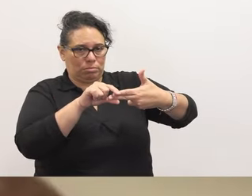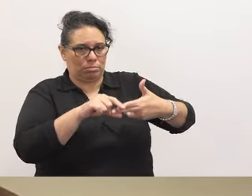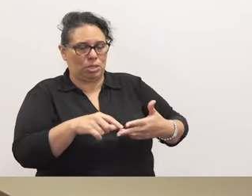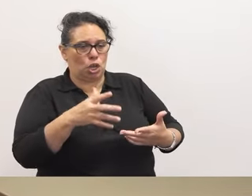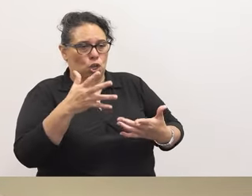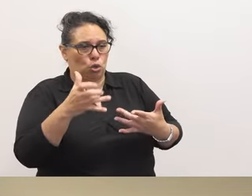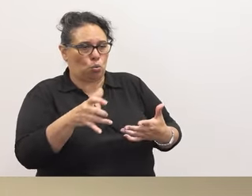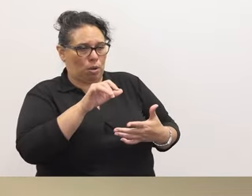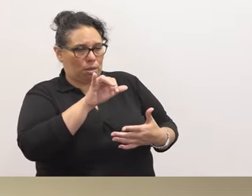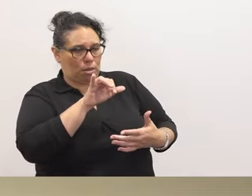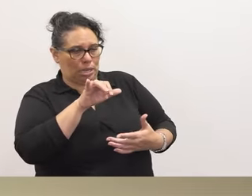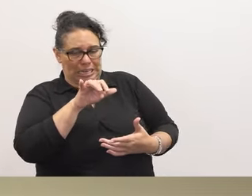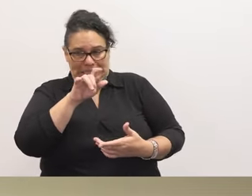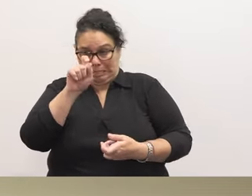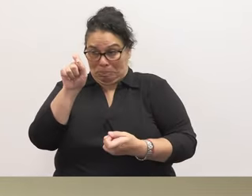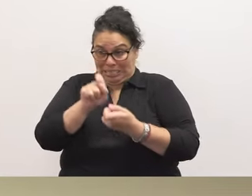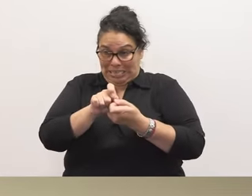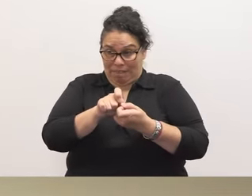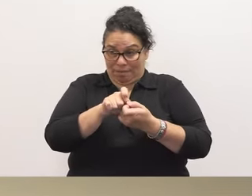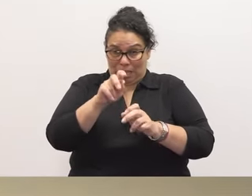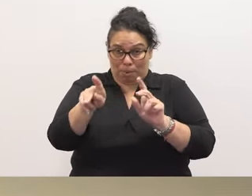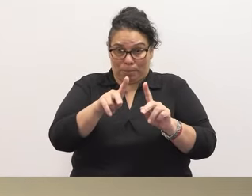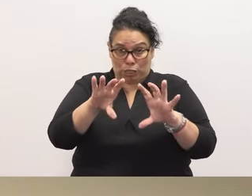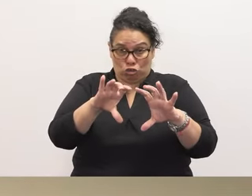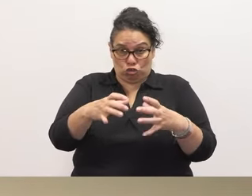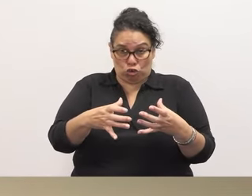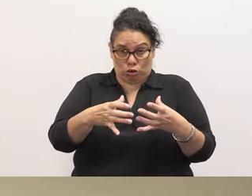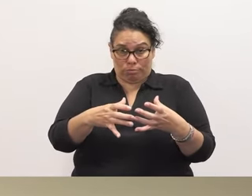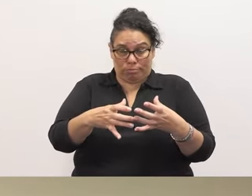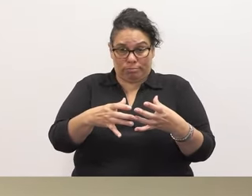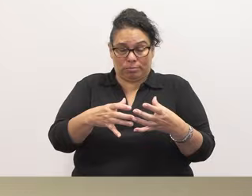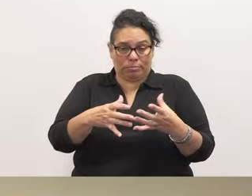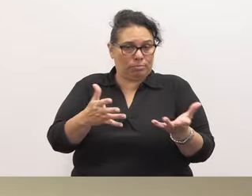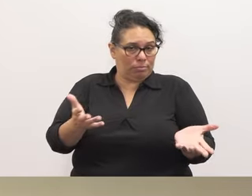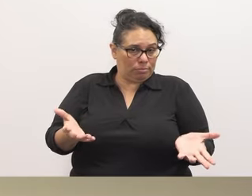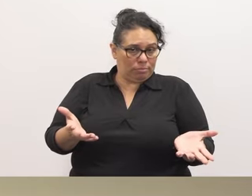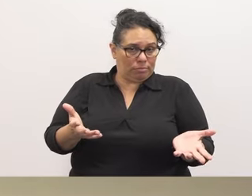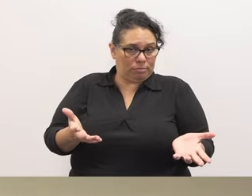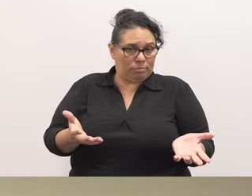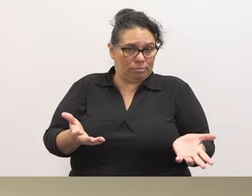for that population here to here and that population, there to there, we would say that's actually three separate goals.